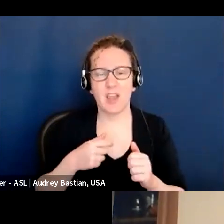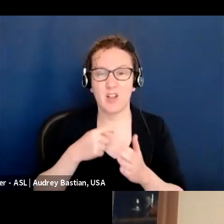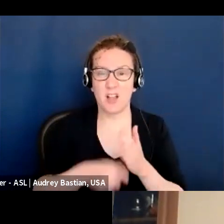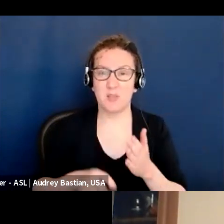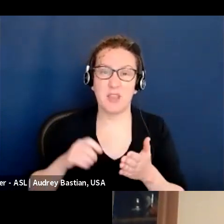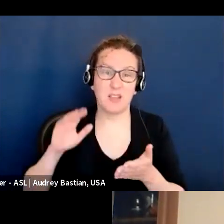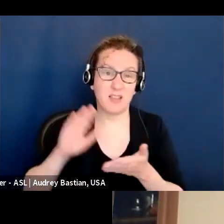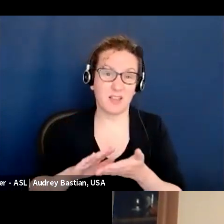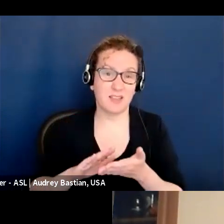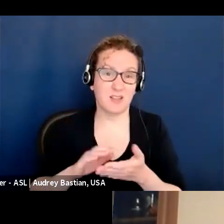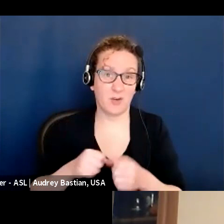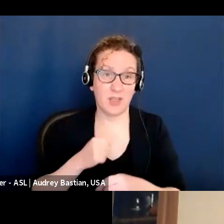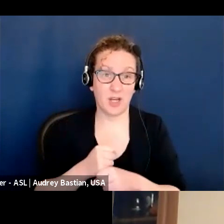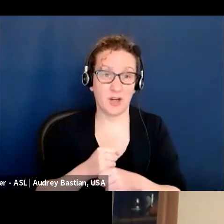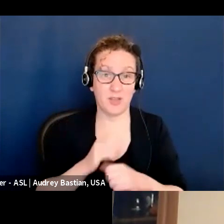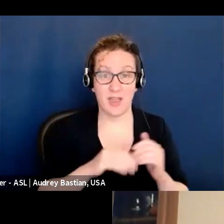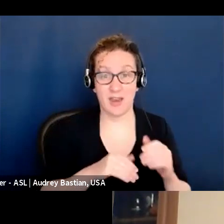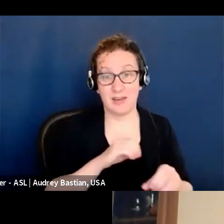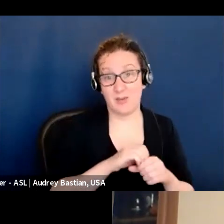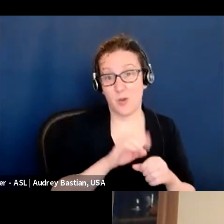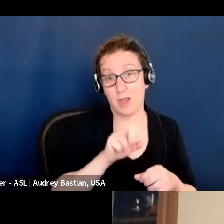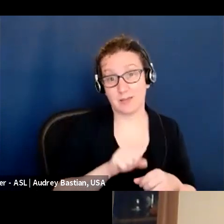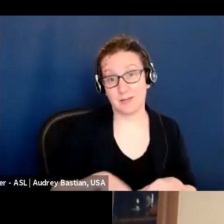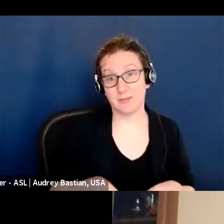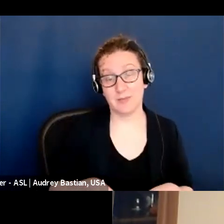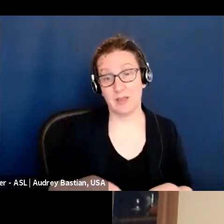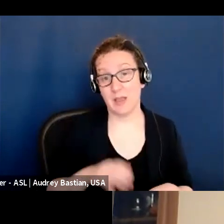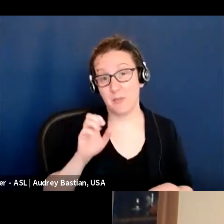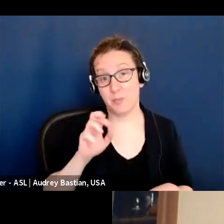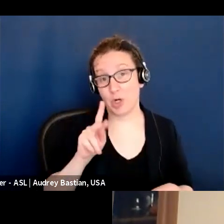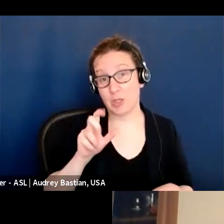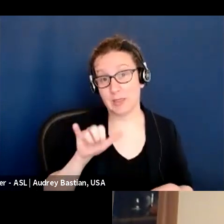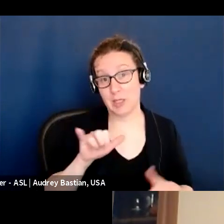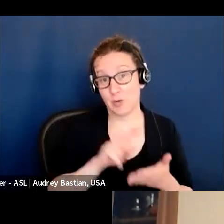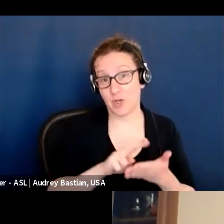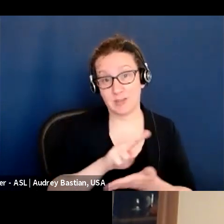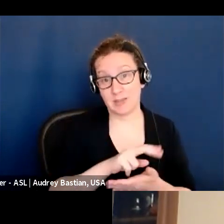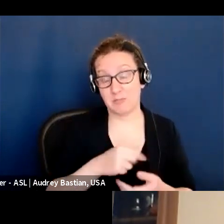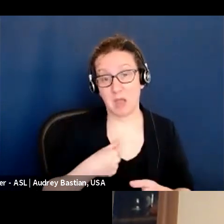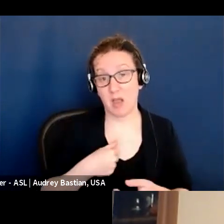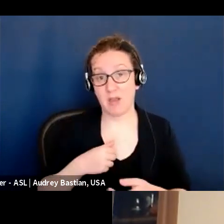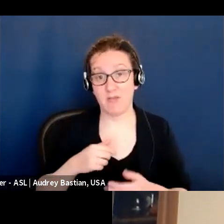for the year that I spent abroad than I would have spent at Berkeley. So first checking to make sure that, the college you go to